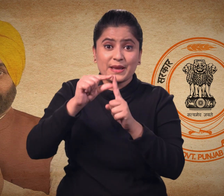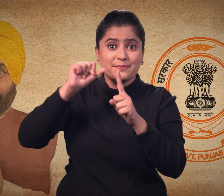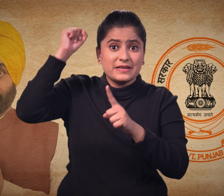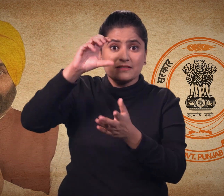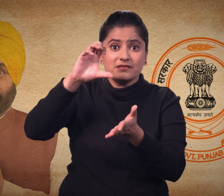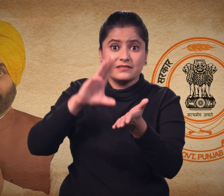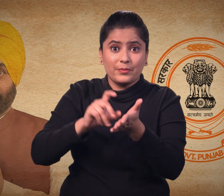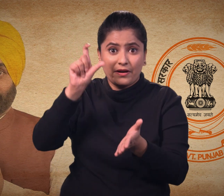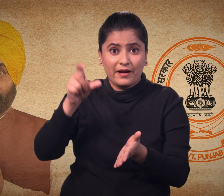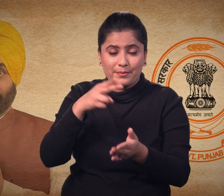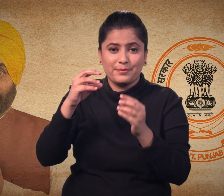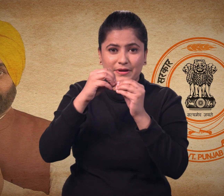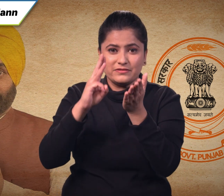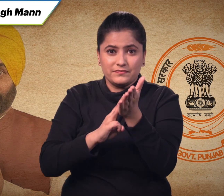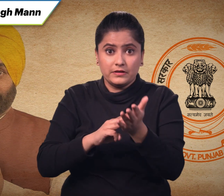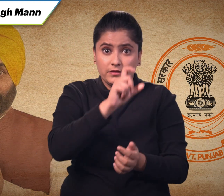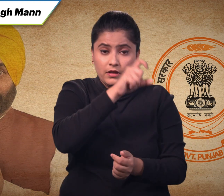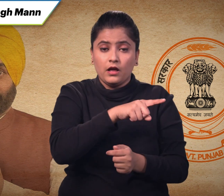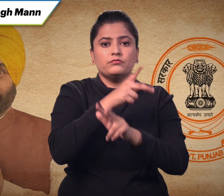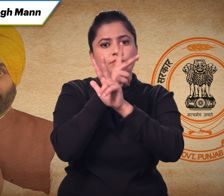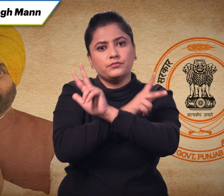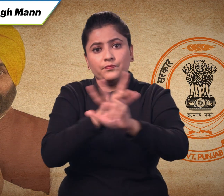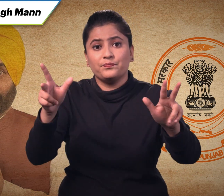Chief Minister Bhagwant Singh Mann said that